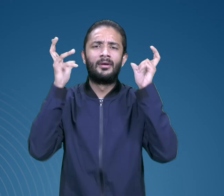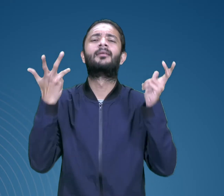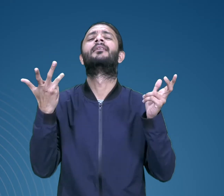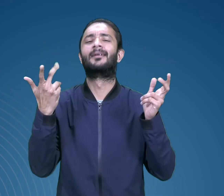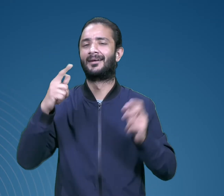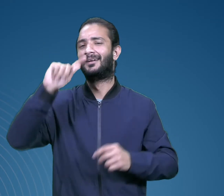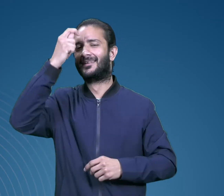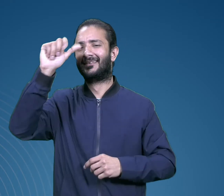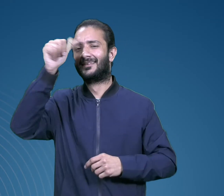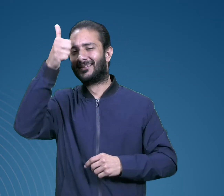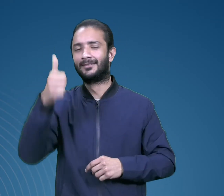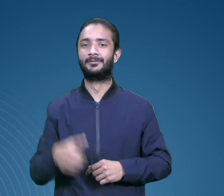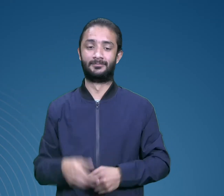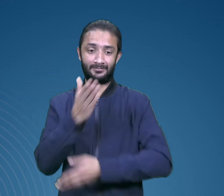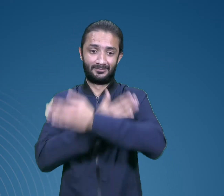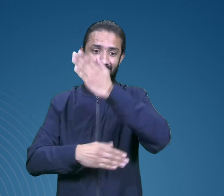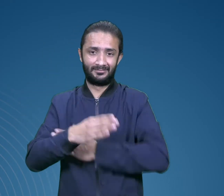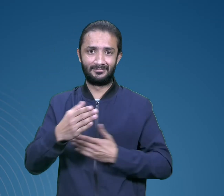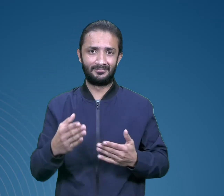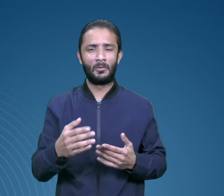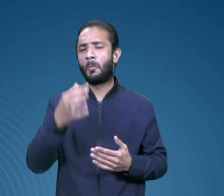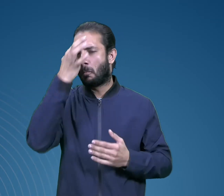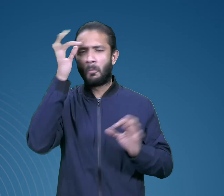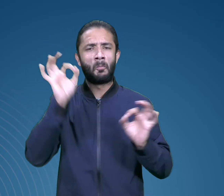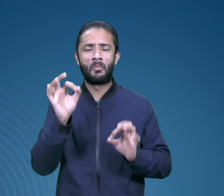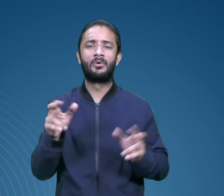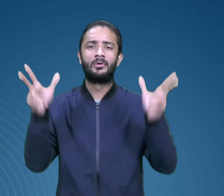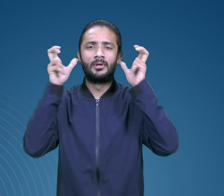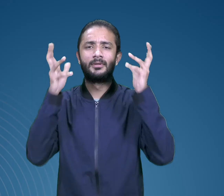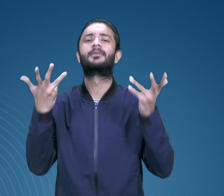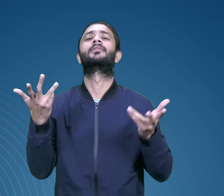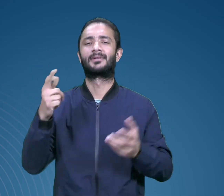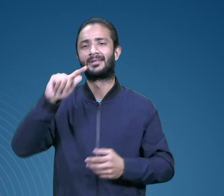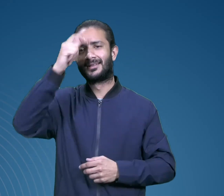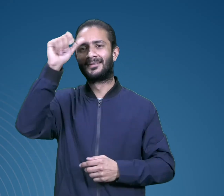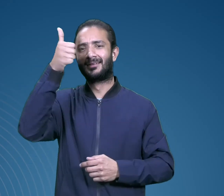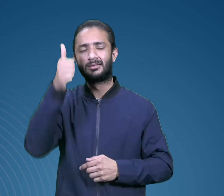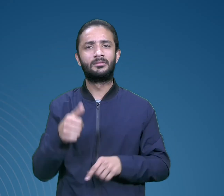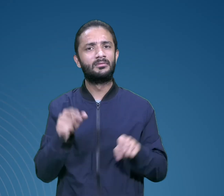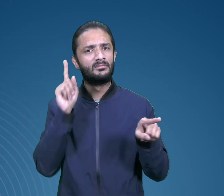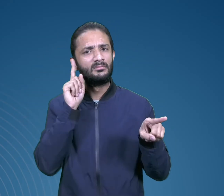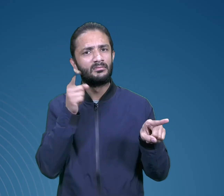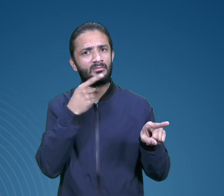Hindi or English.